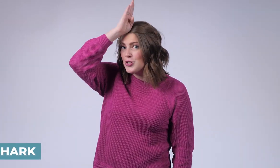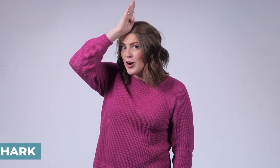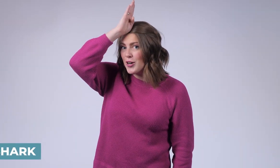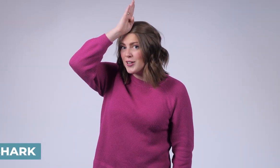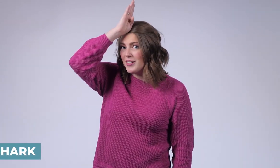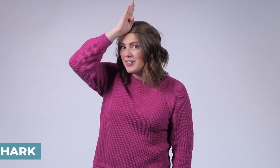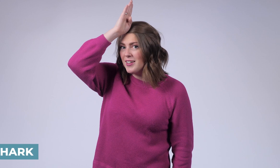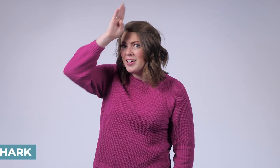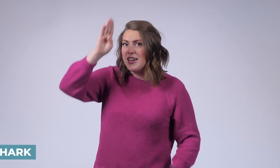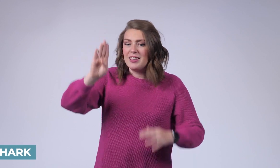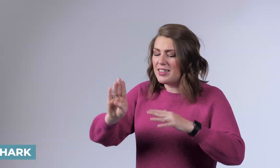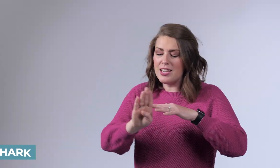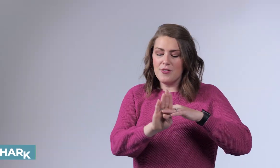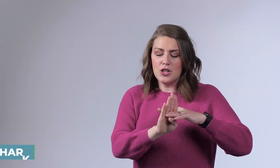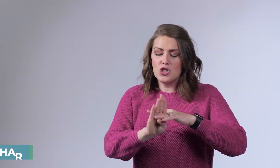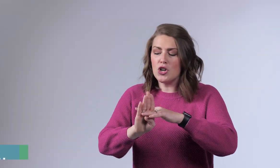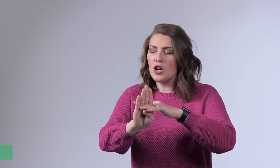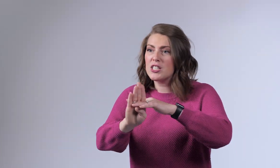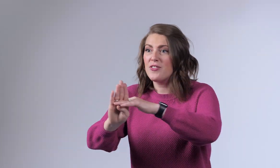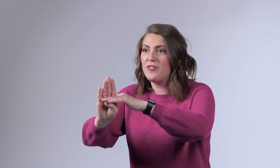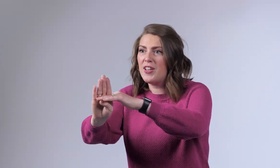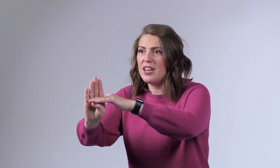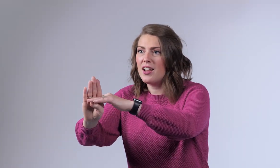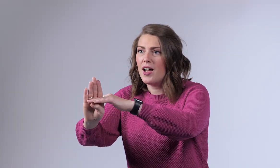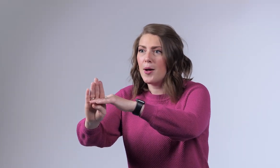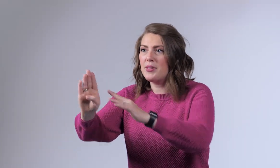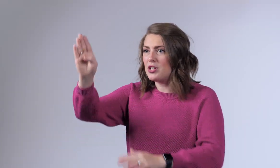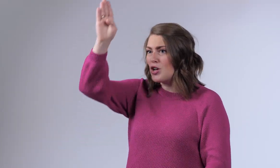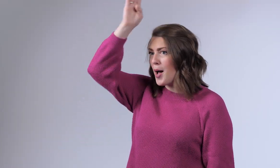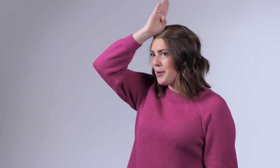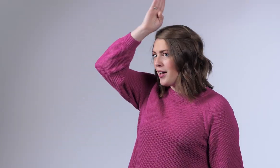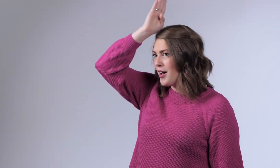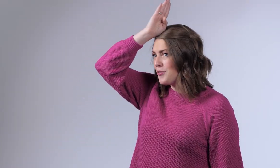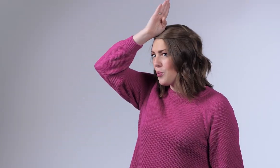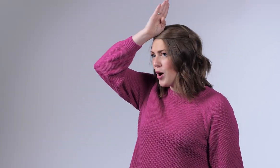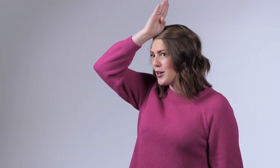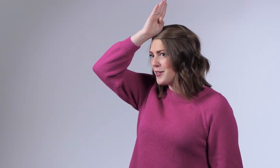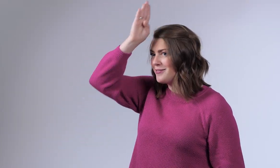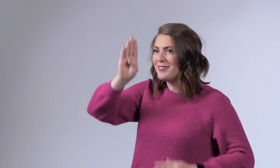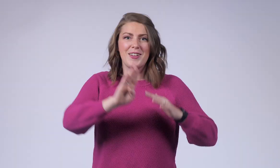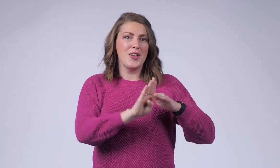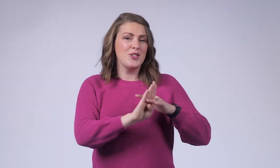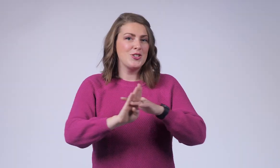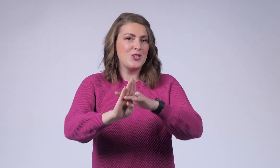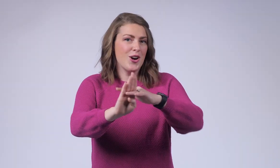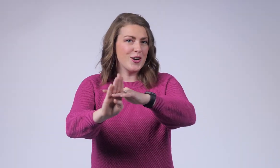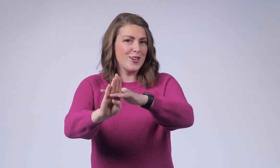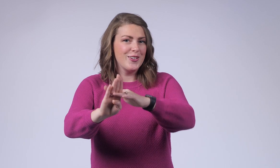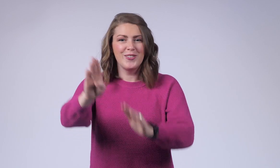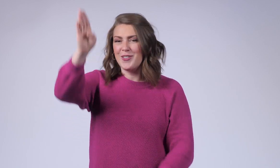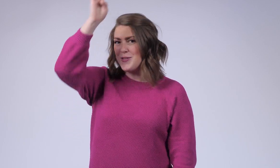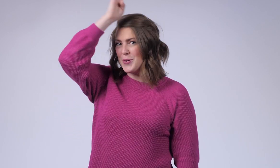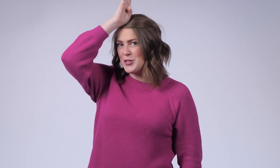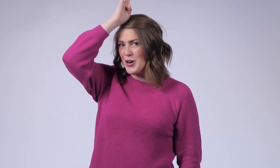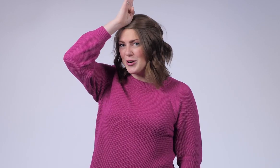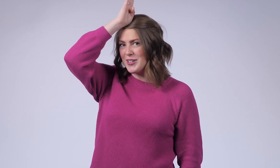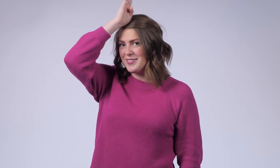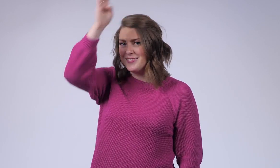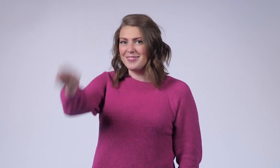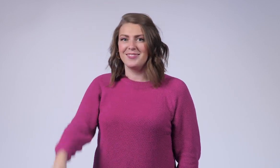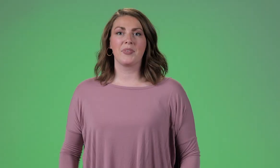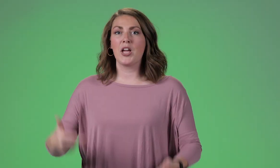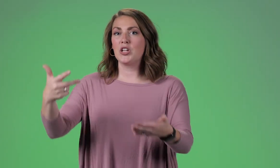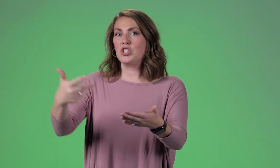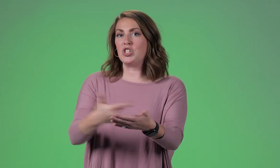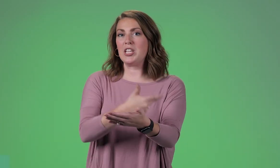shark', think of the shark's fin up at the top of the water 'shark or shark'. 'Sheep,